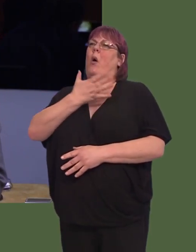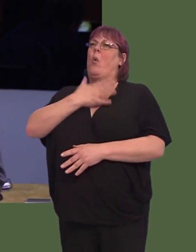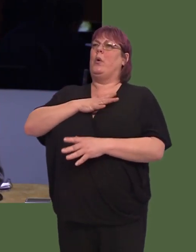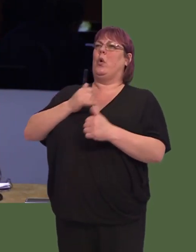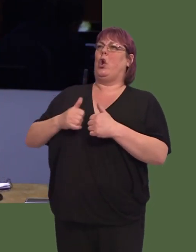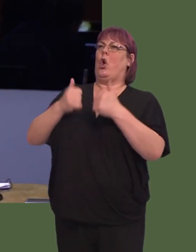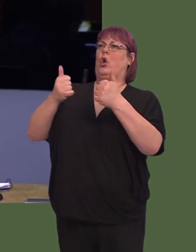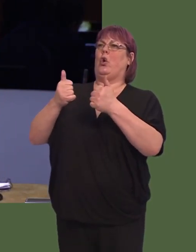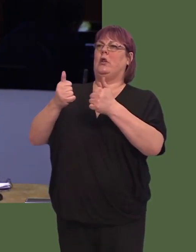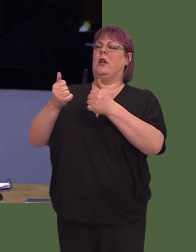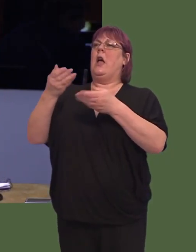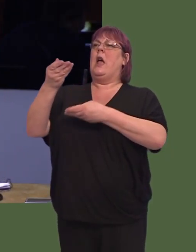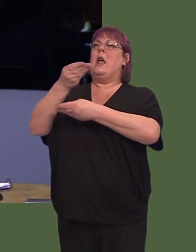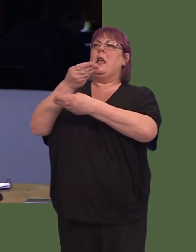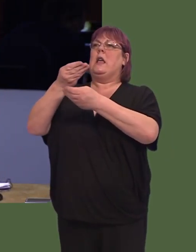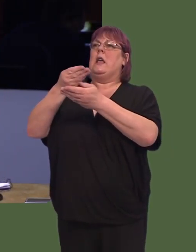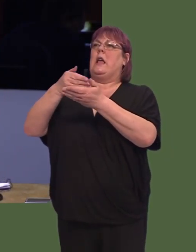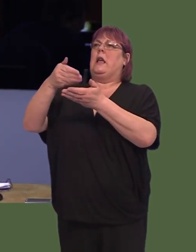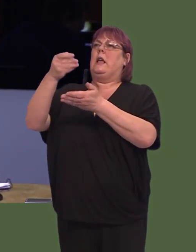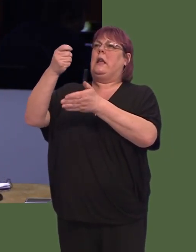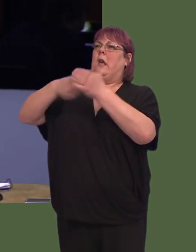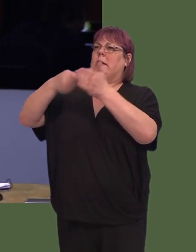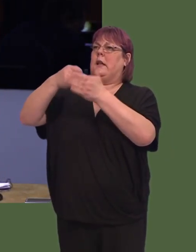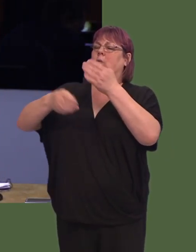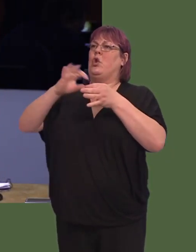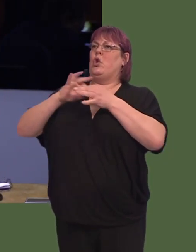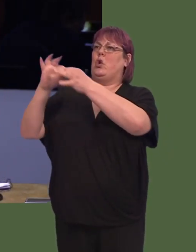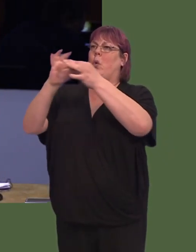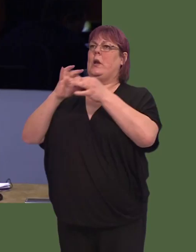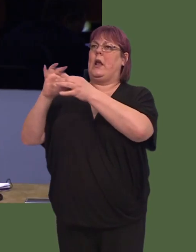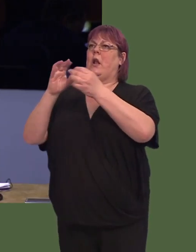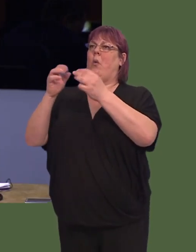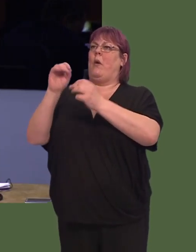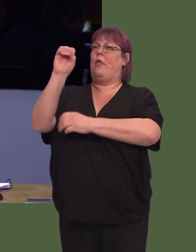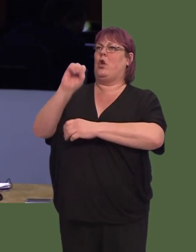customs union, which, as we know from Mr Barnier, would not include any cherry-picking by the